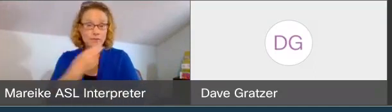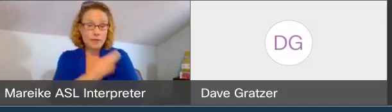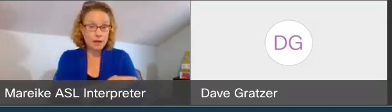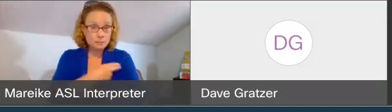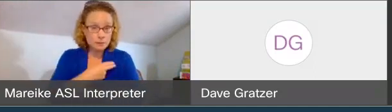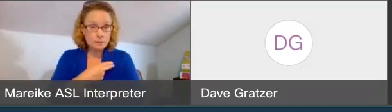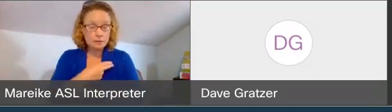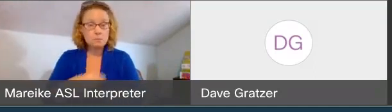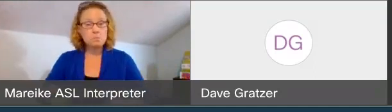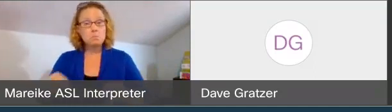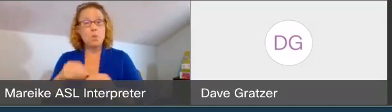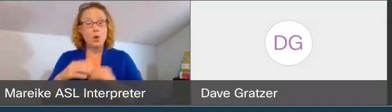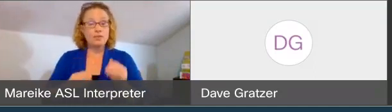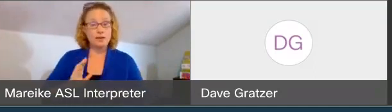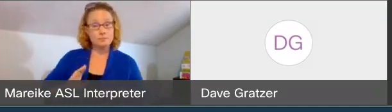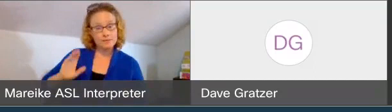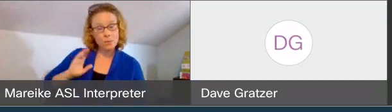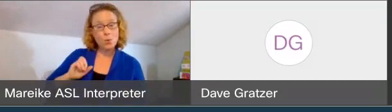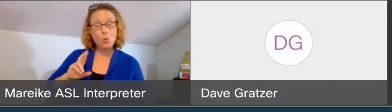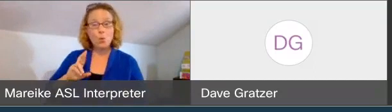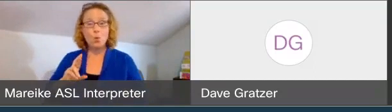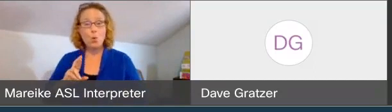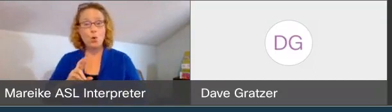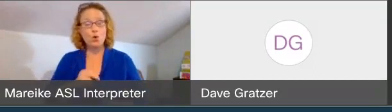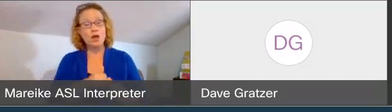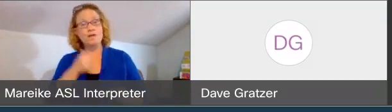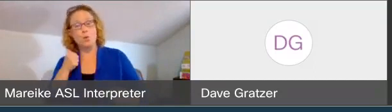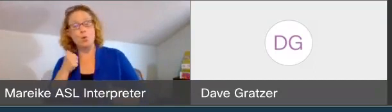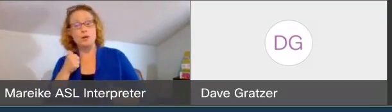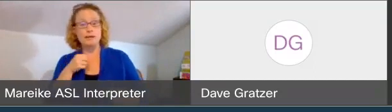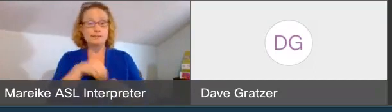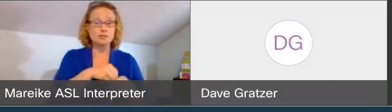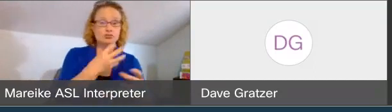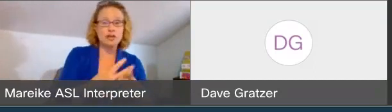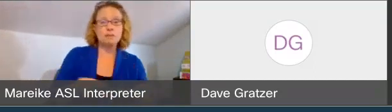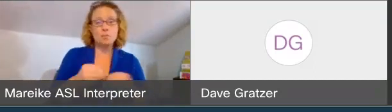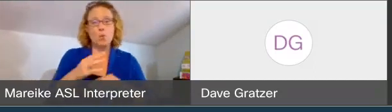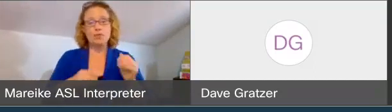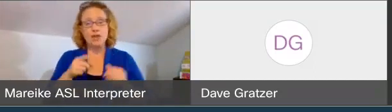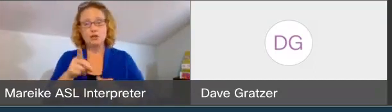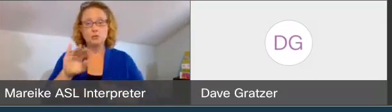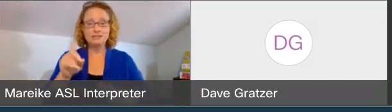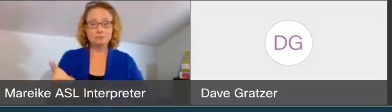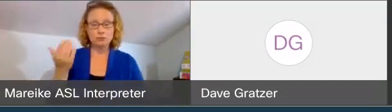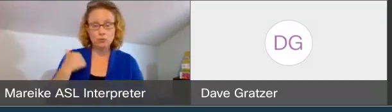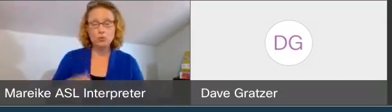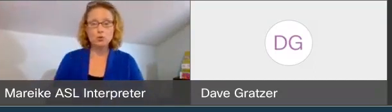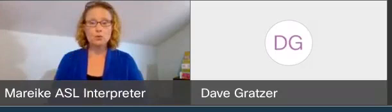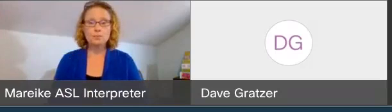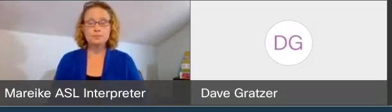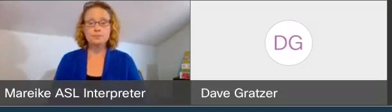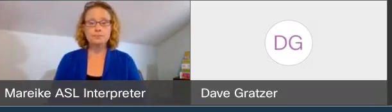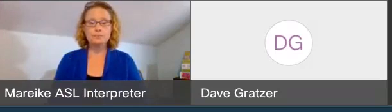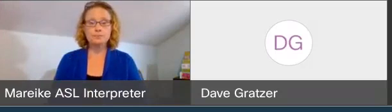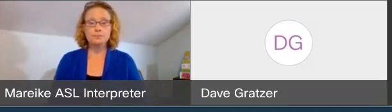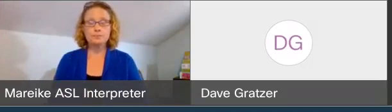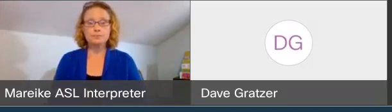did before or staying out of jail more than you did before. I think on the ground too potential,